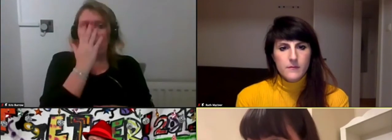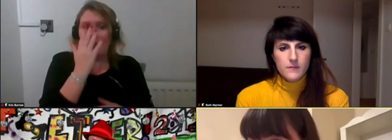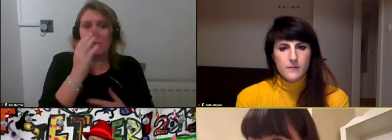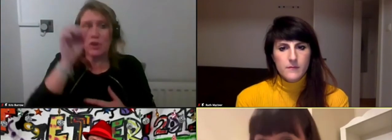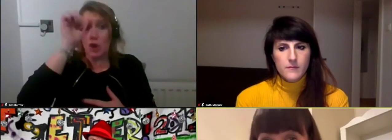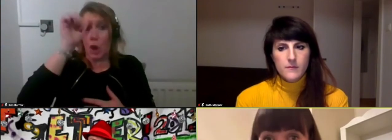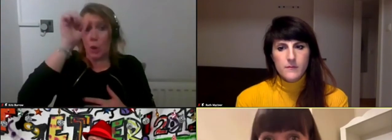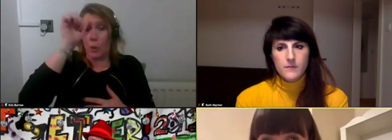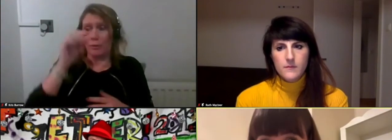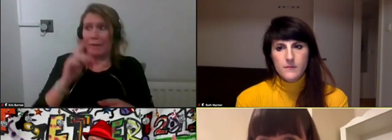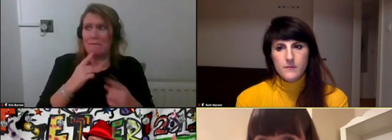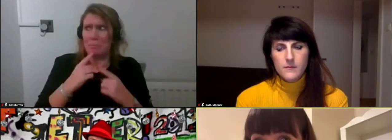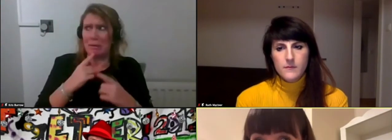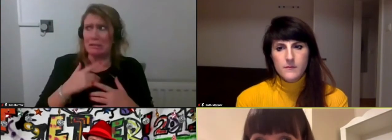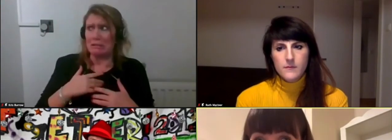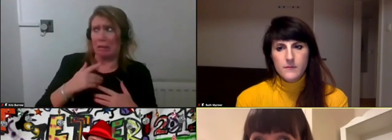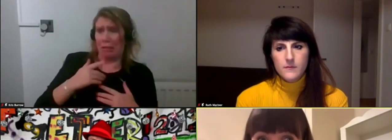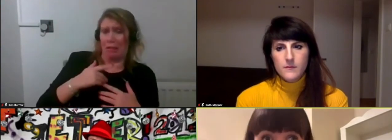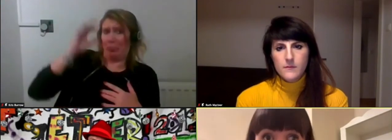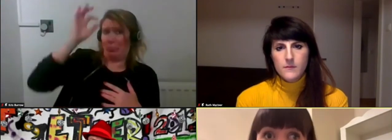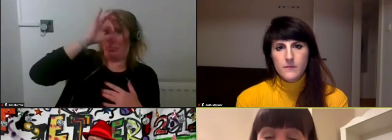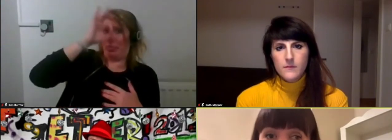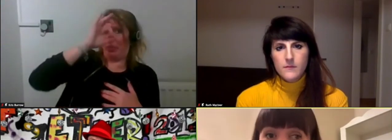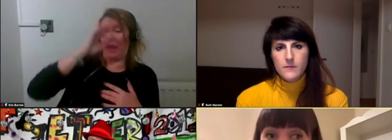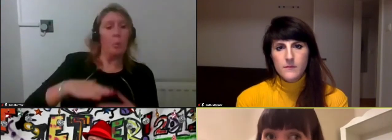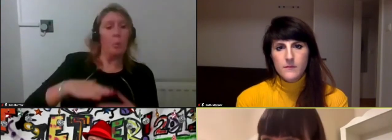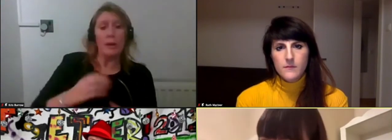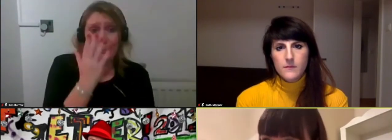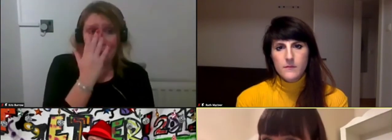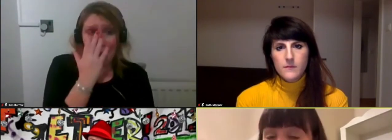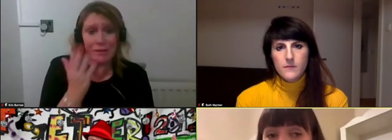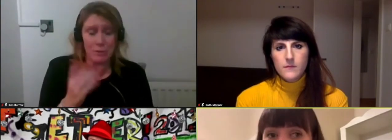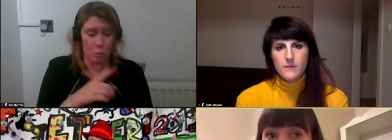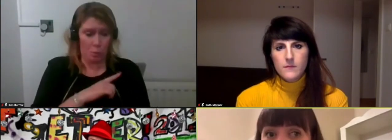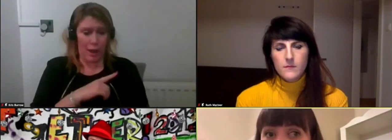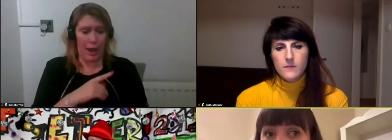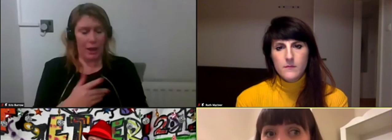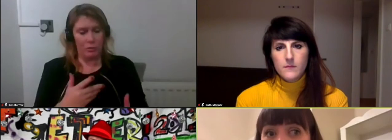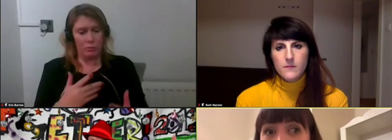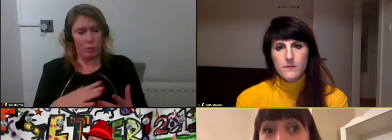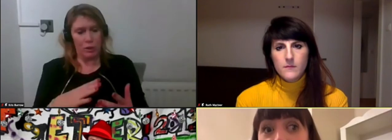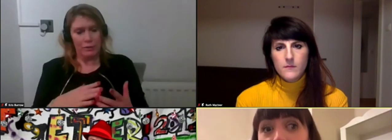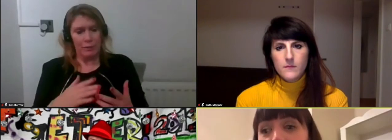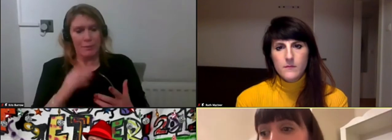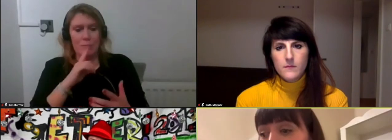about Audio Description, and the 'right way' to do things. So we just wanted to